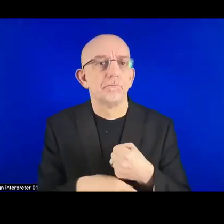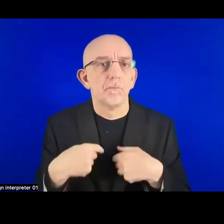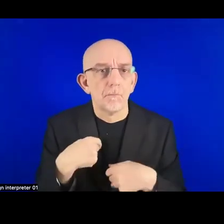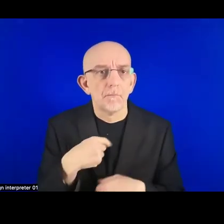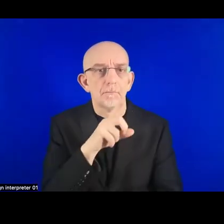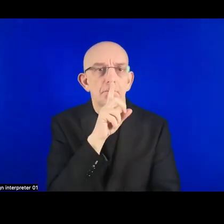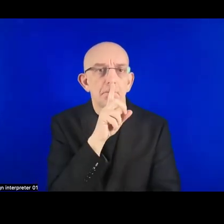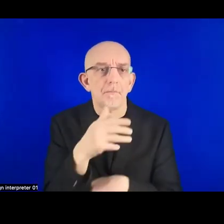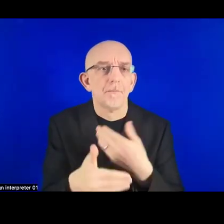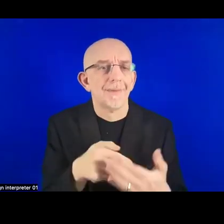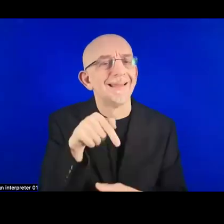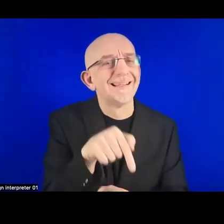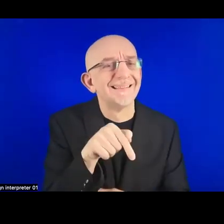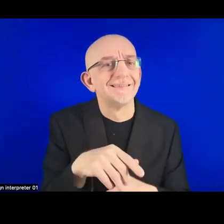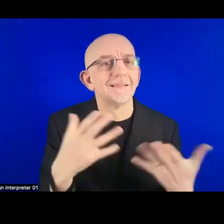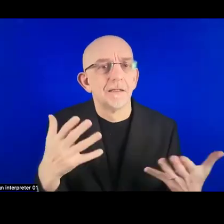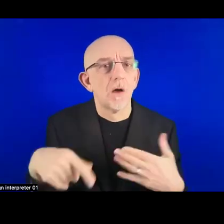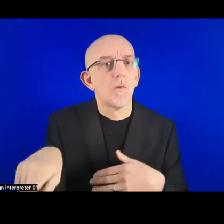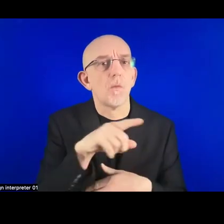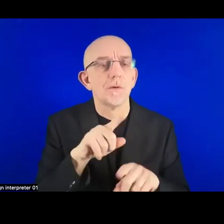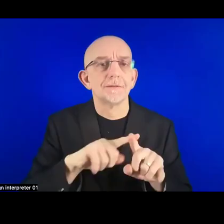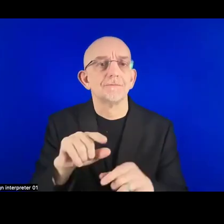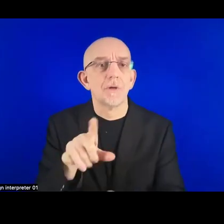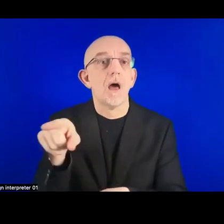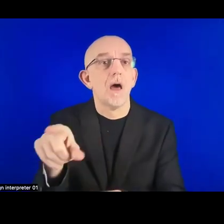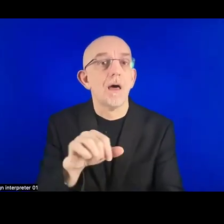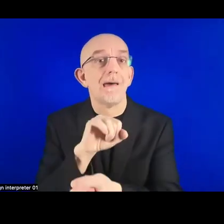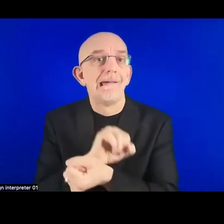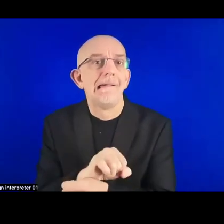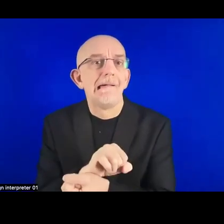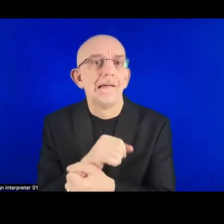Disability Inclusive lens. So when we see the ways in which reproductive freedom is